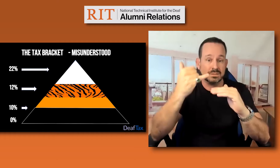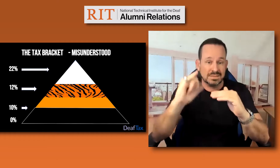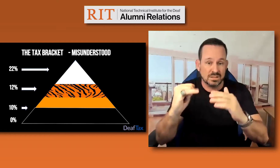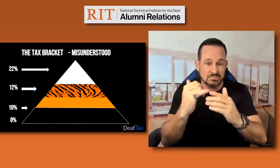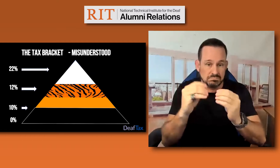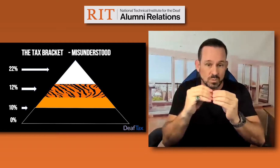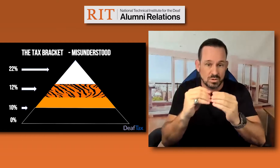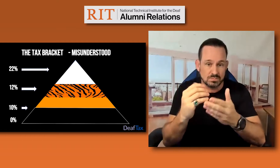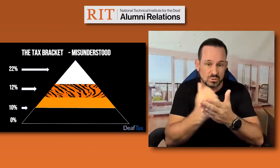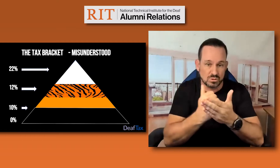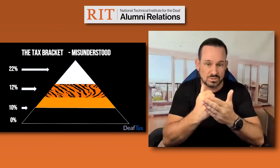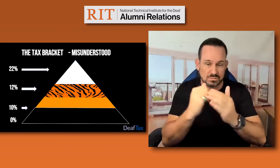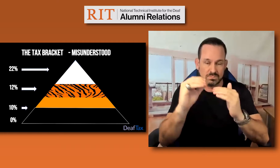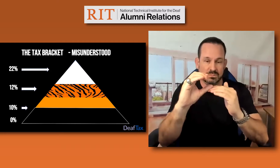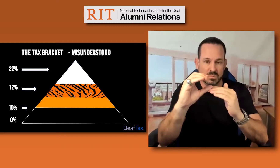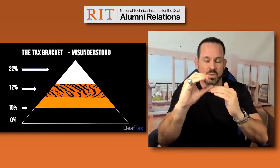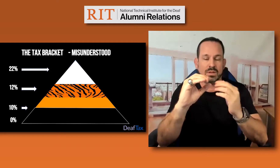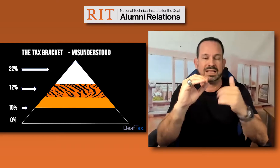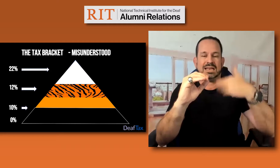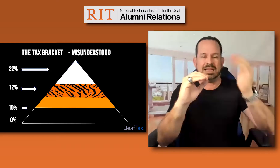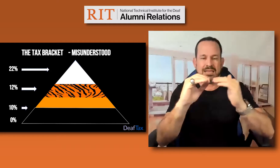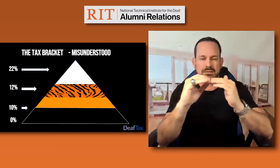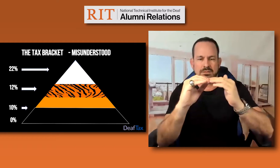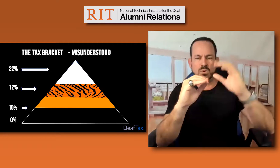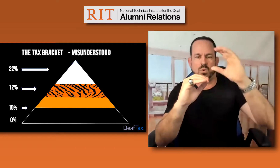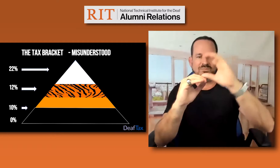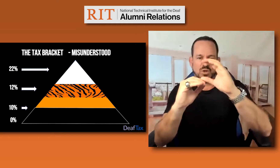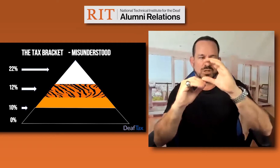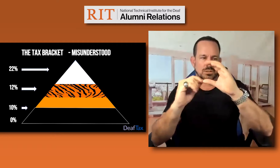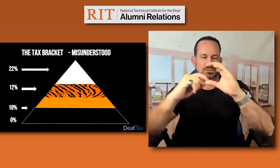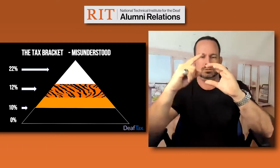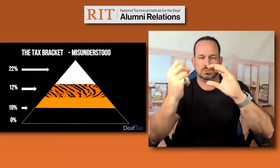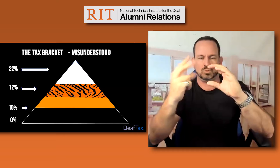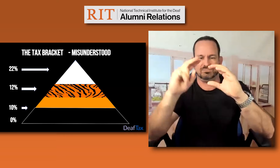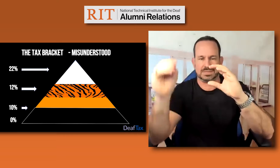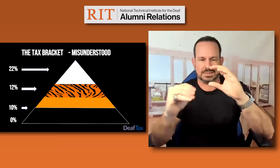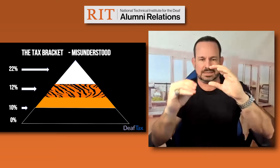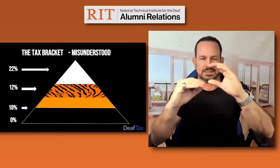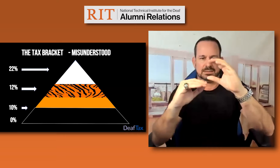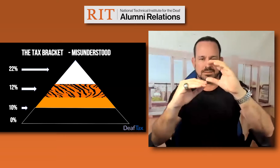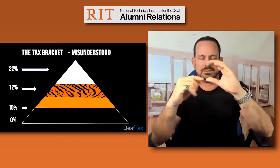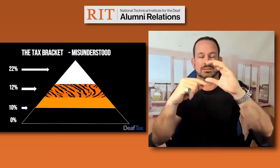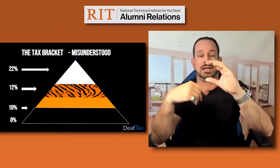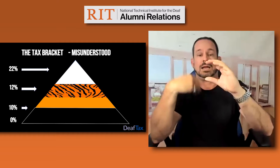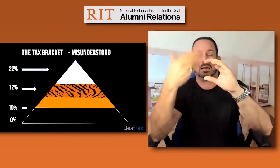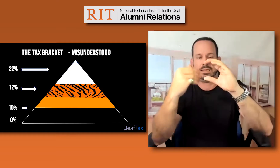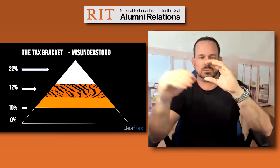which means you've earned more and everything over that 0% threshold